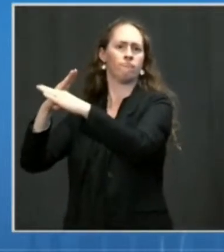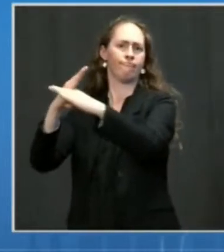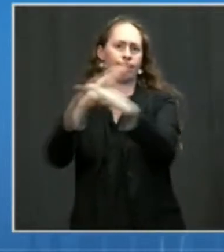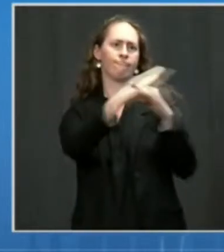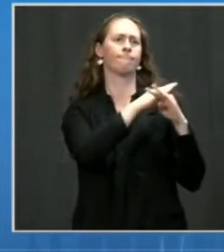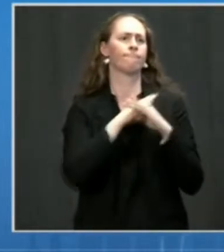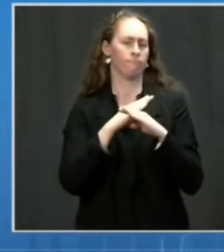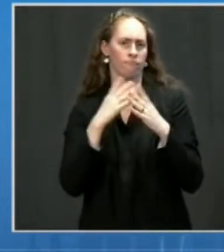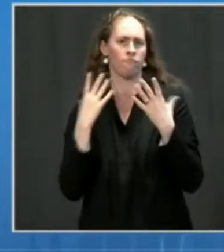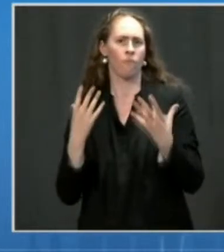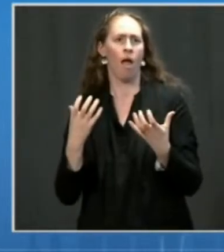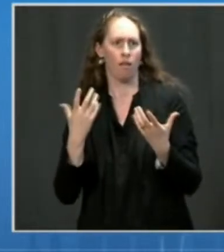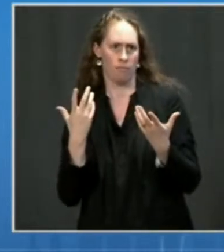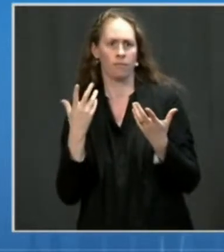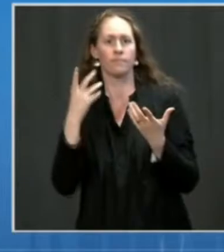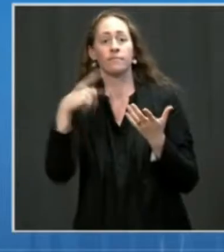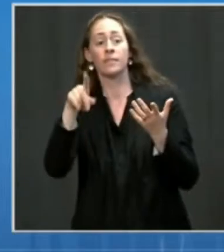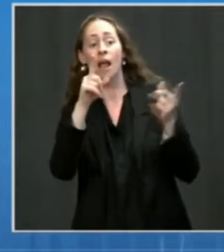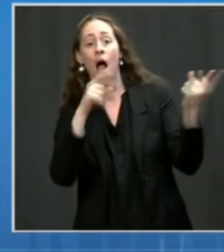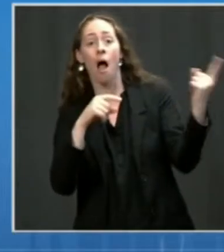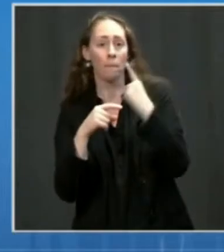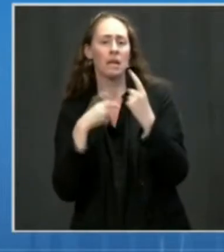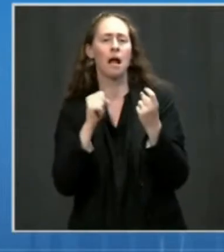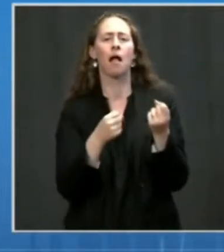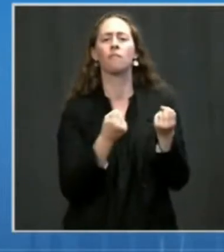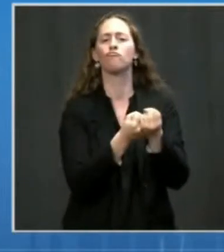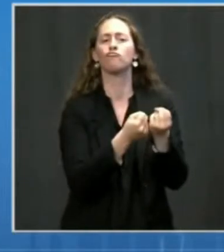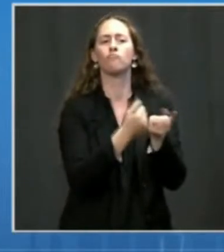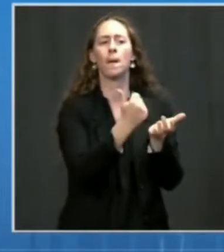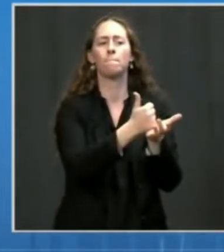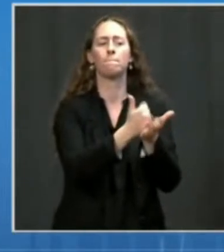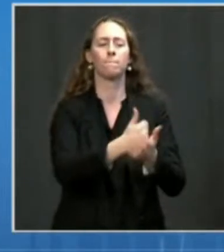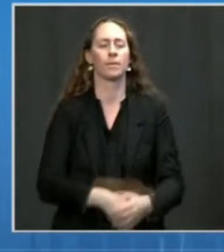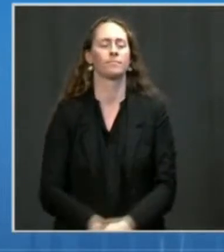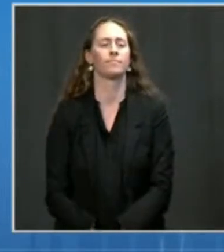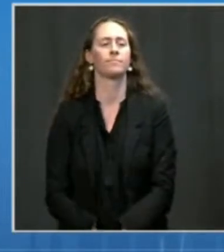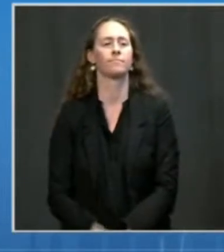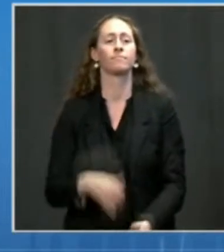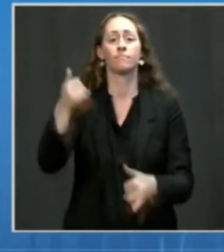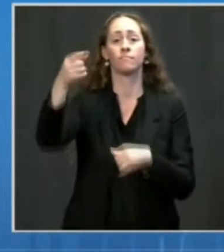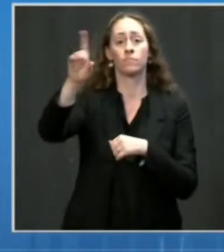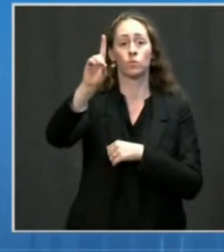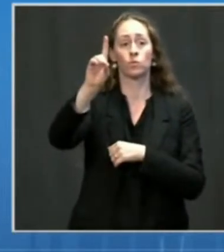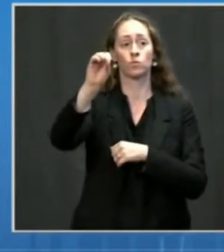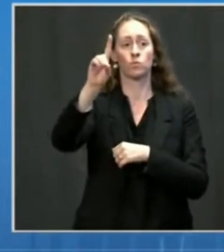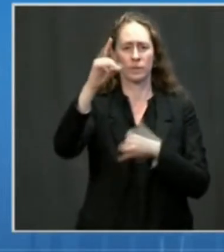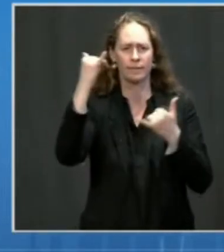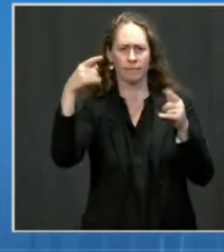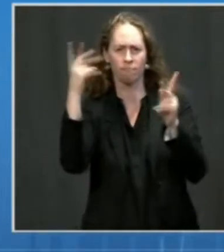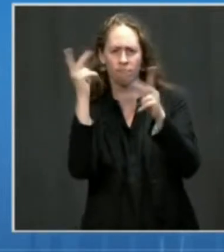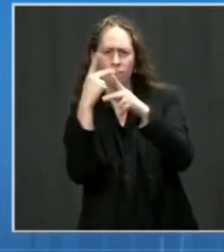OUR VETERANS WHEN THEY GET MEDICAL CARE. AT THE PRESIDENT'S DIRECTION,